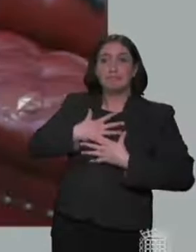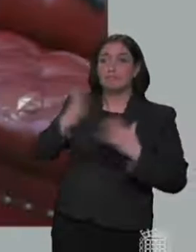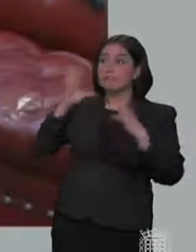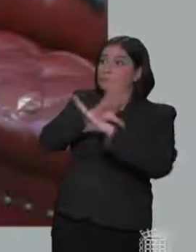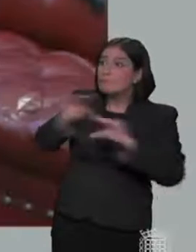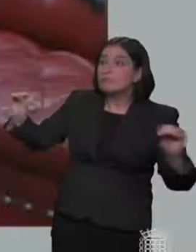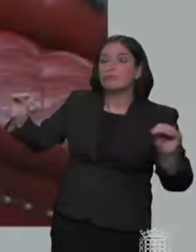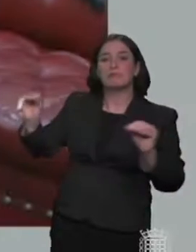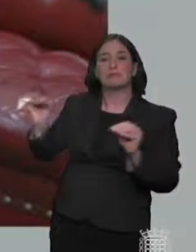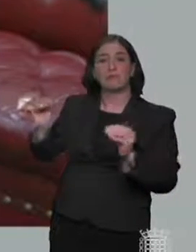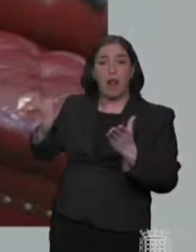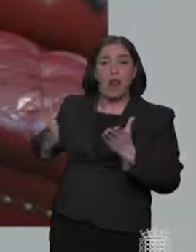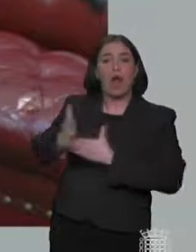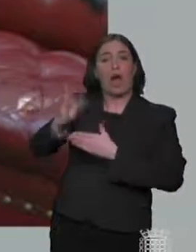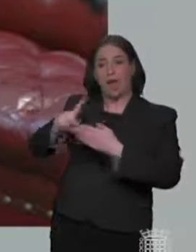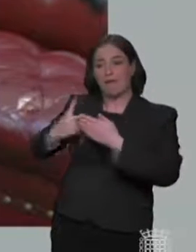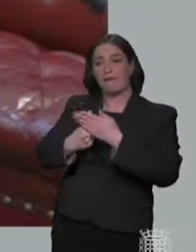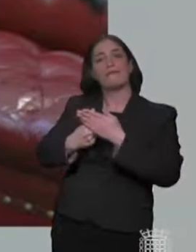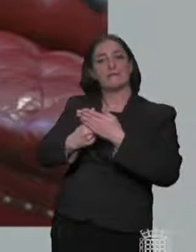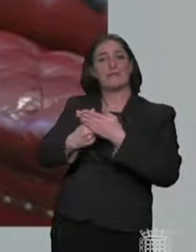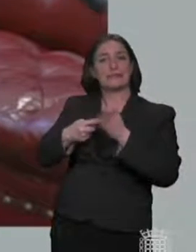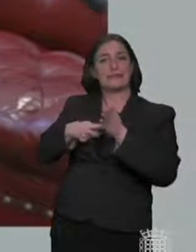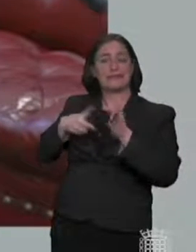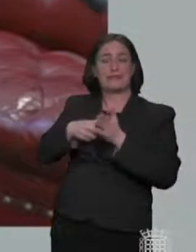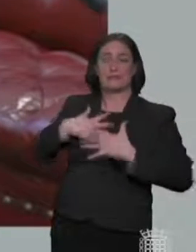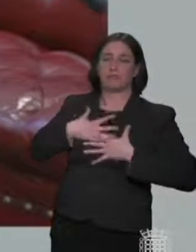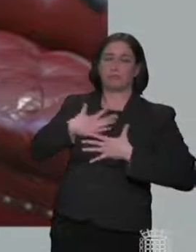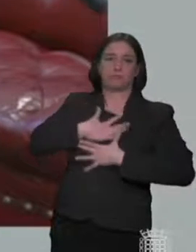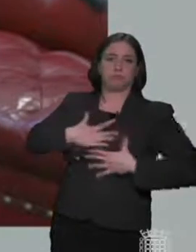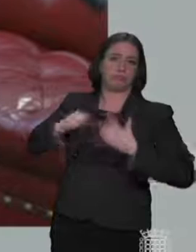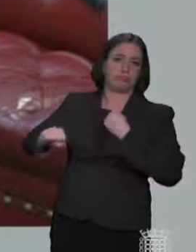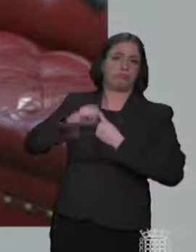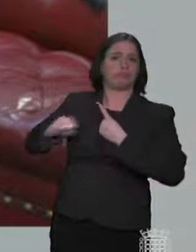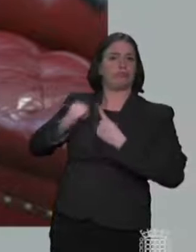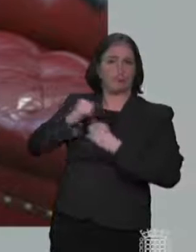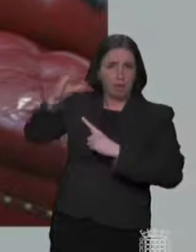streamed on the parliament channel this is truly a landmark moment i'd like to thank the many deaf